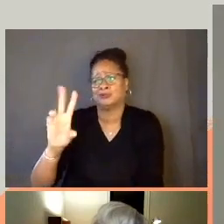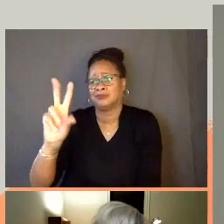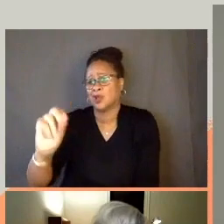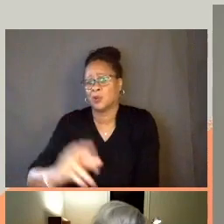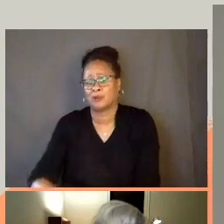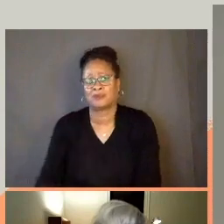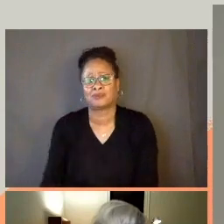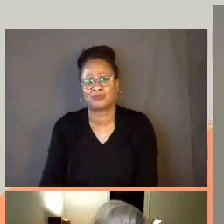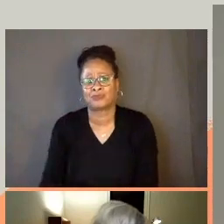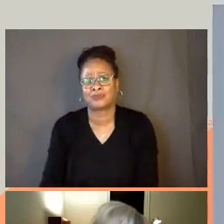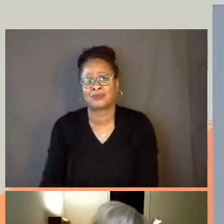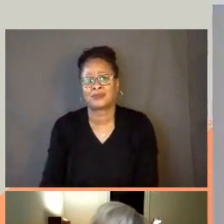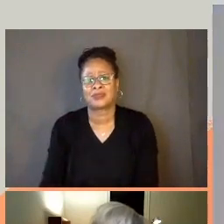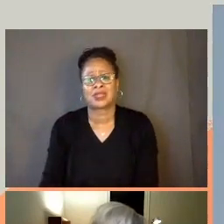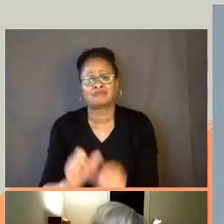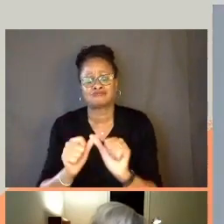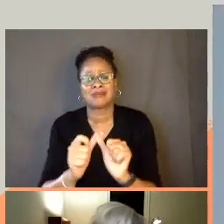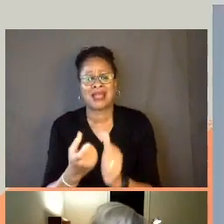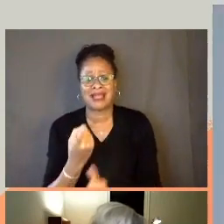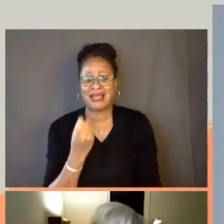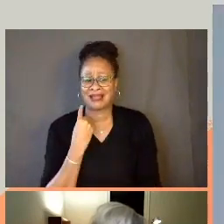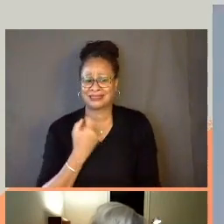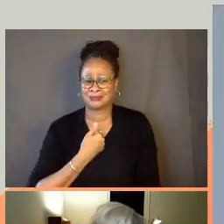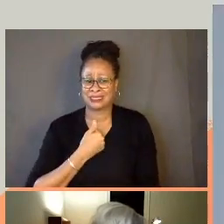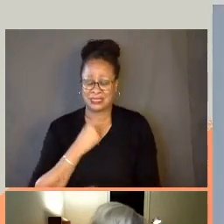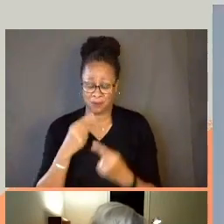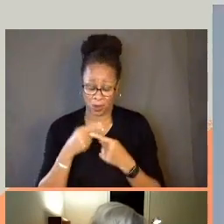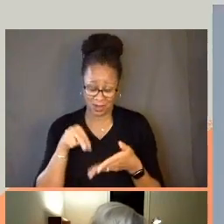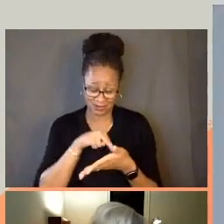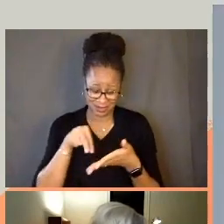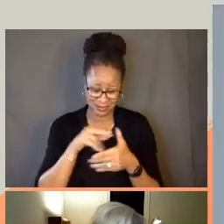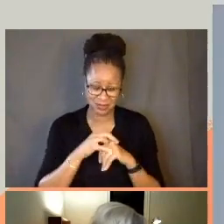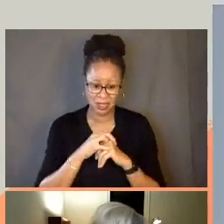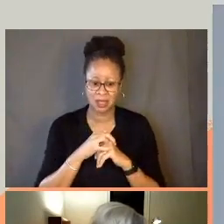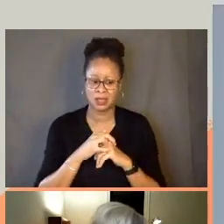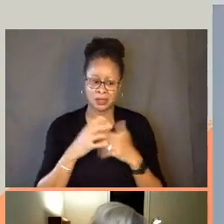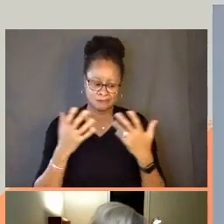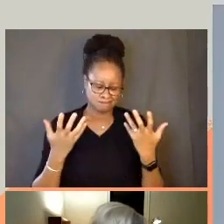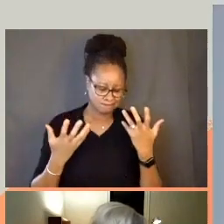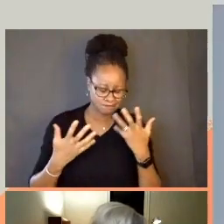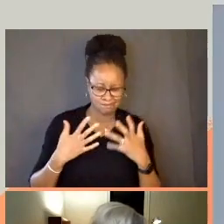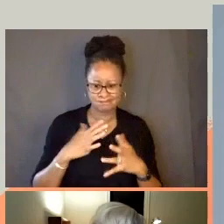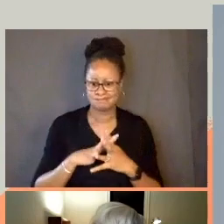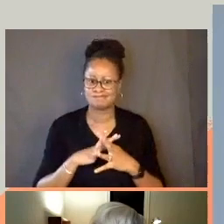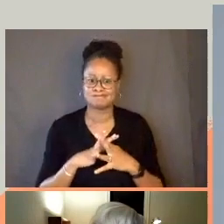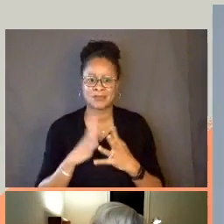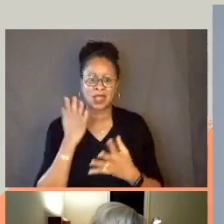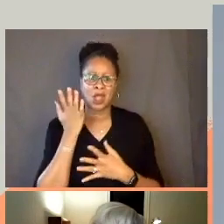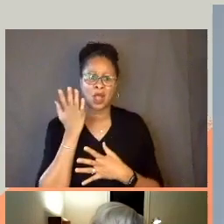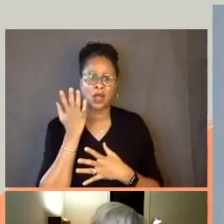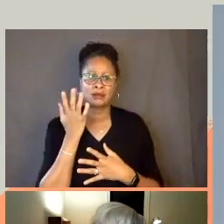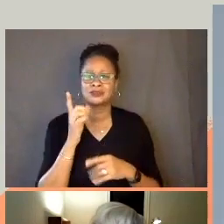I guess, I keep asking myself the questions when I dance-- like, why? Don't pretend.